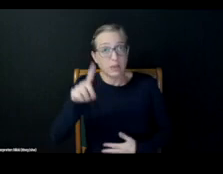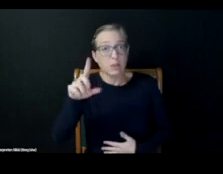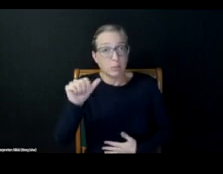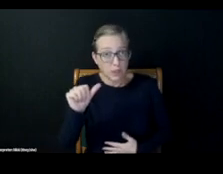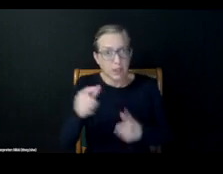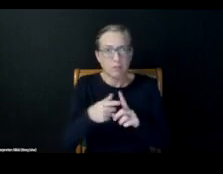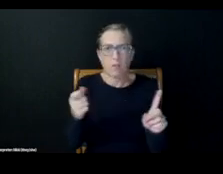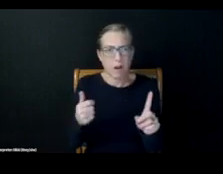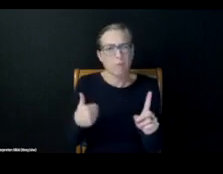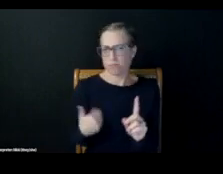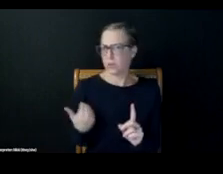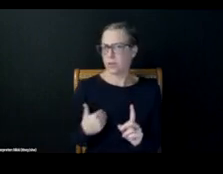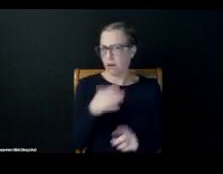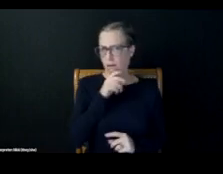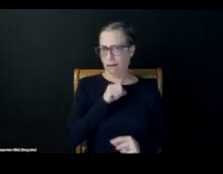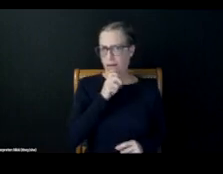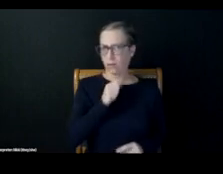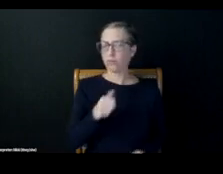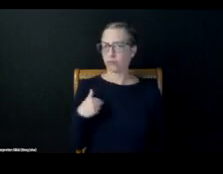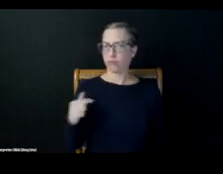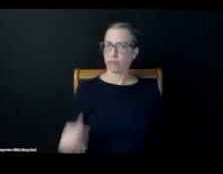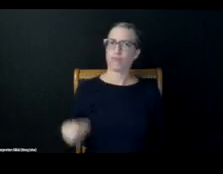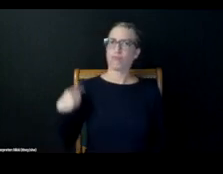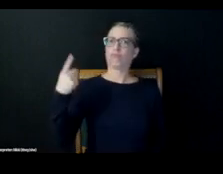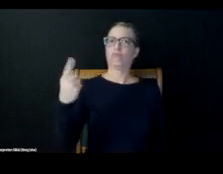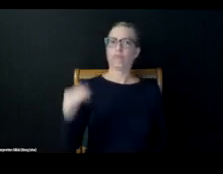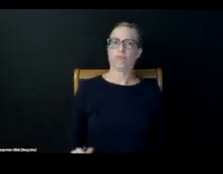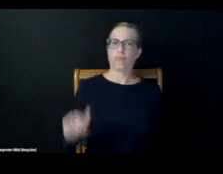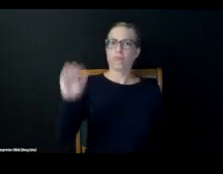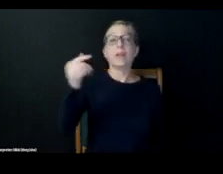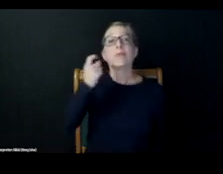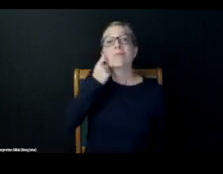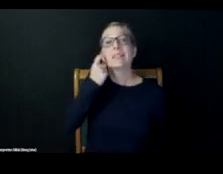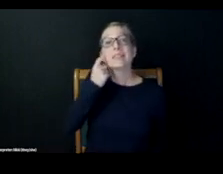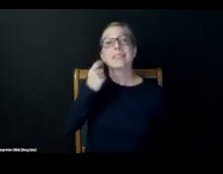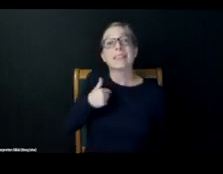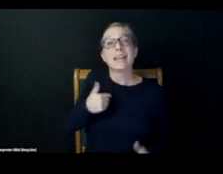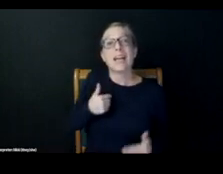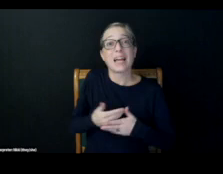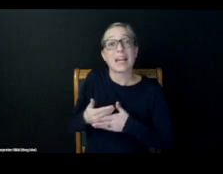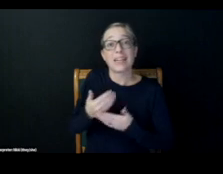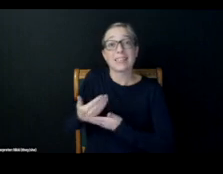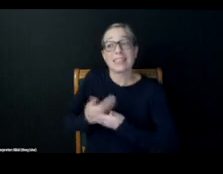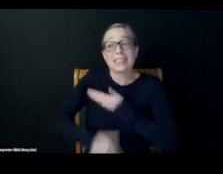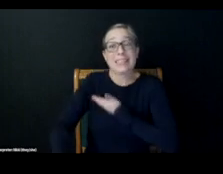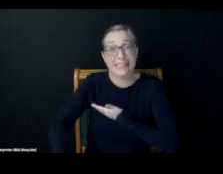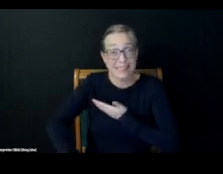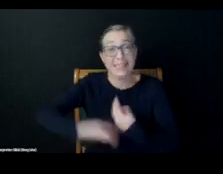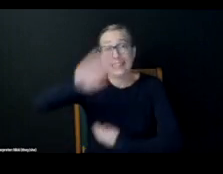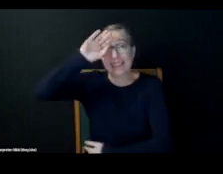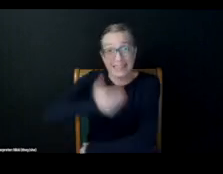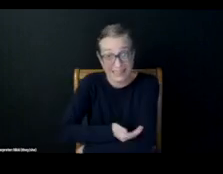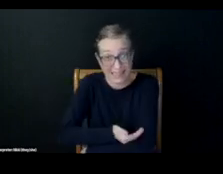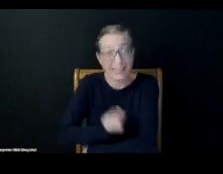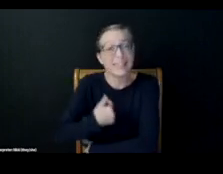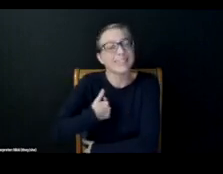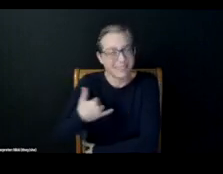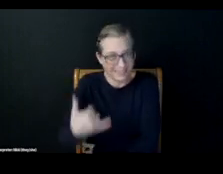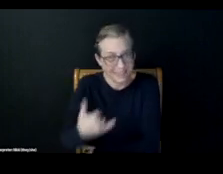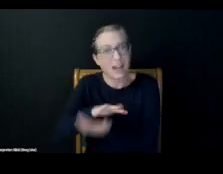and recently I gave birth to my son and become a disabled parent. I've also shared my experience